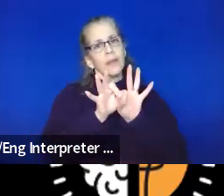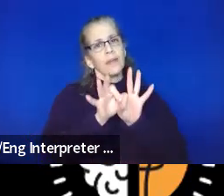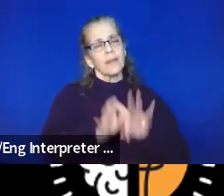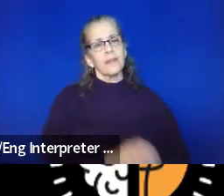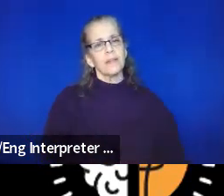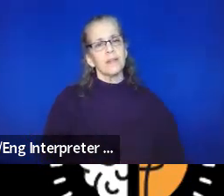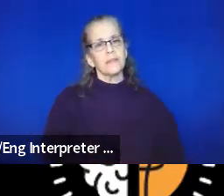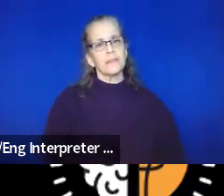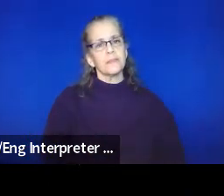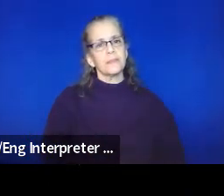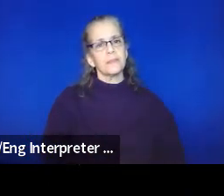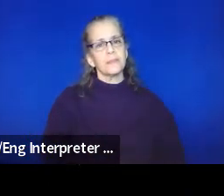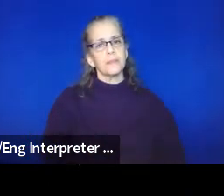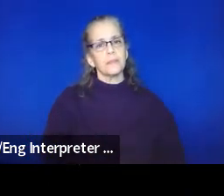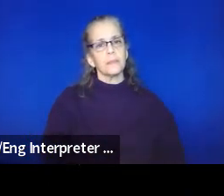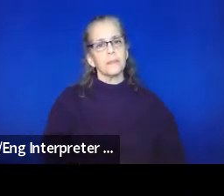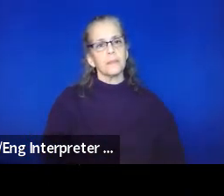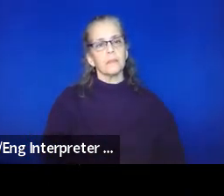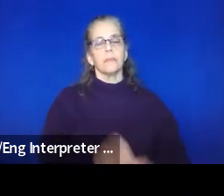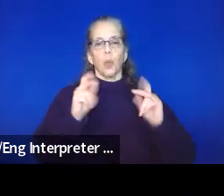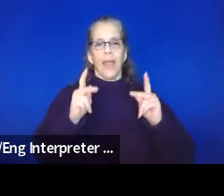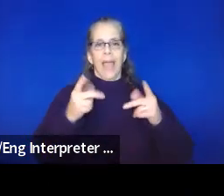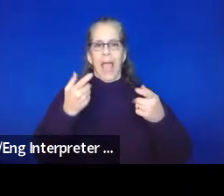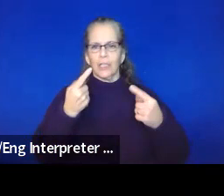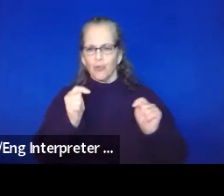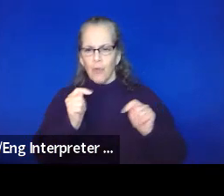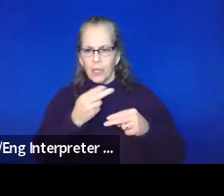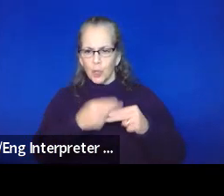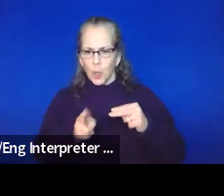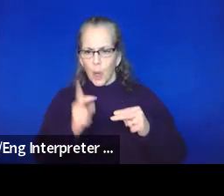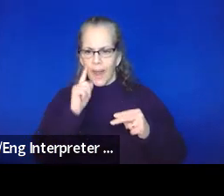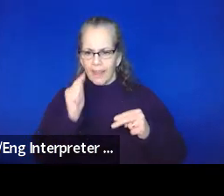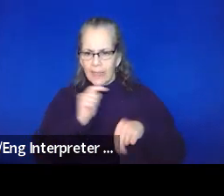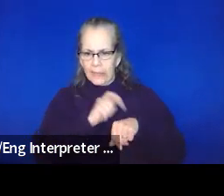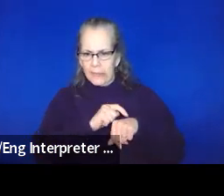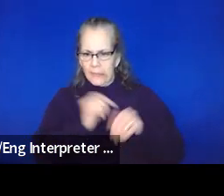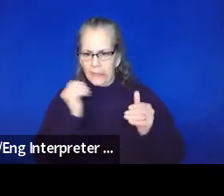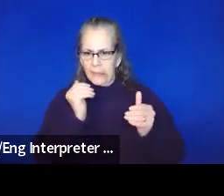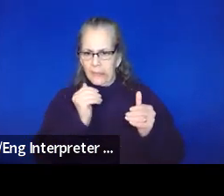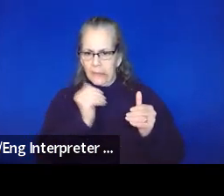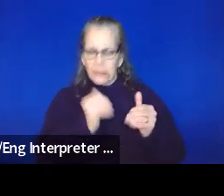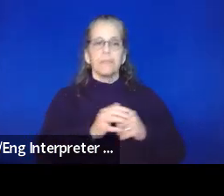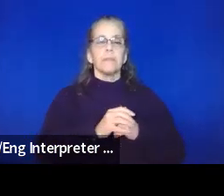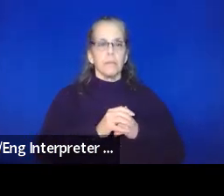Okay. I tried to make this as short, but I think we're down at the end of the hour.